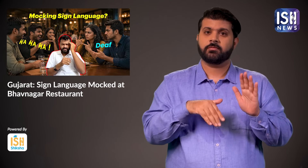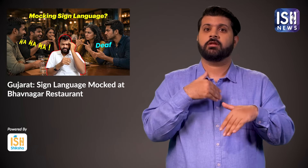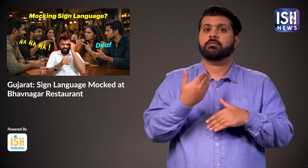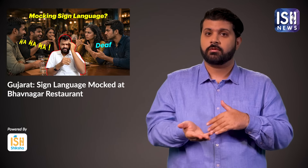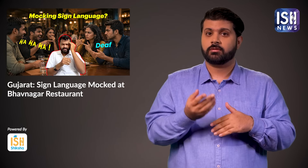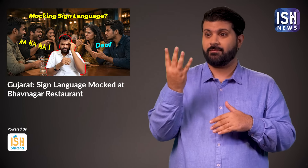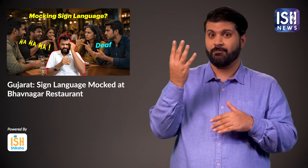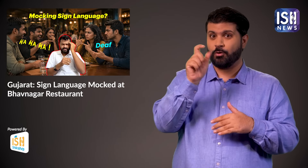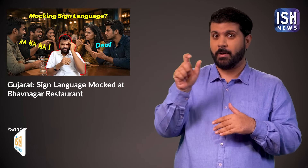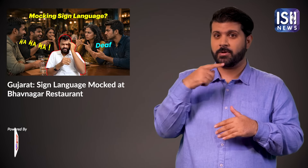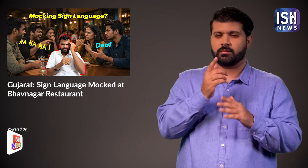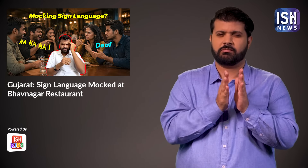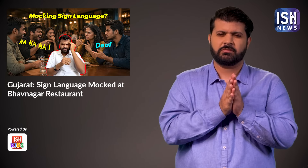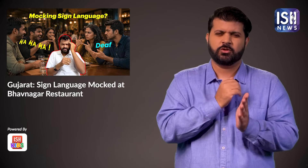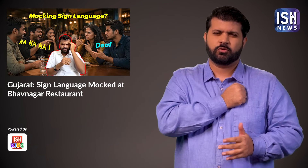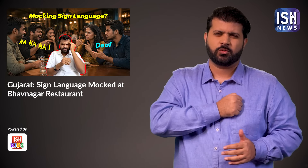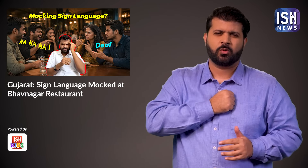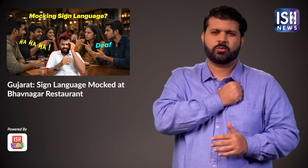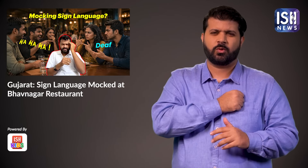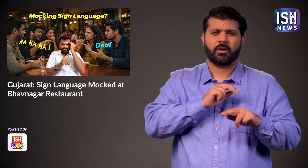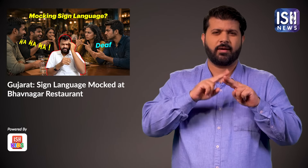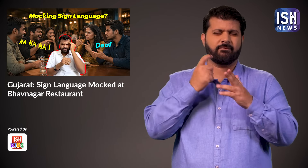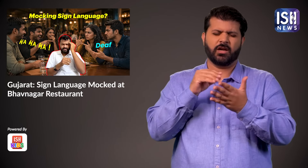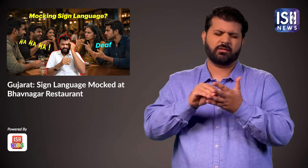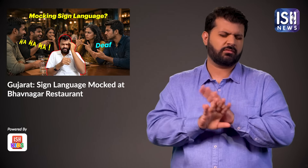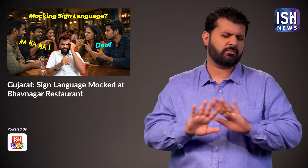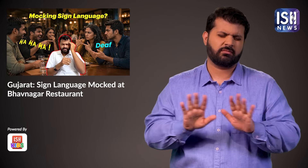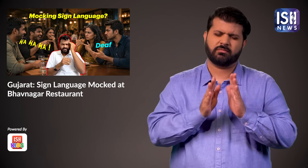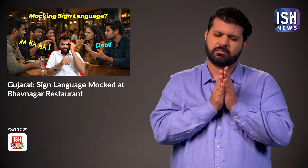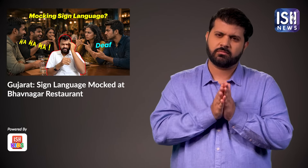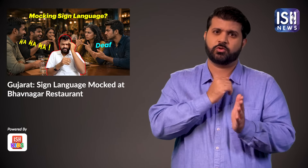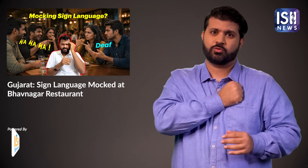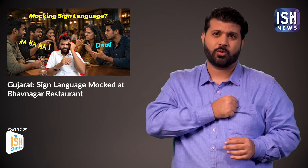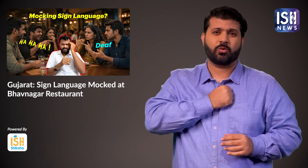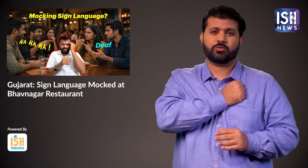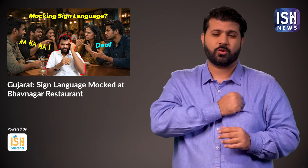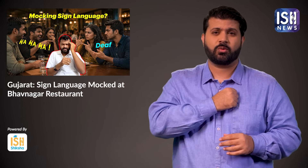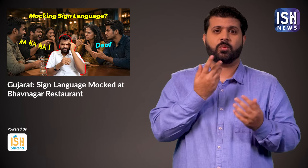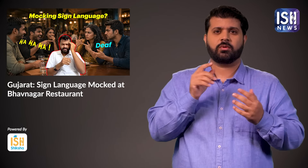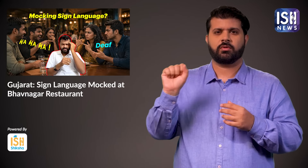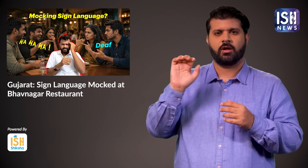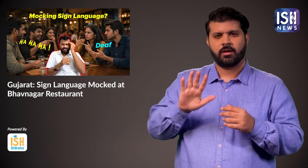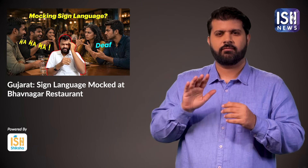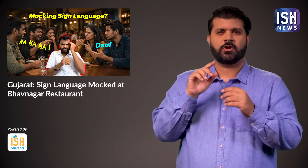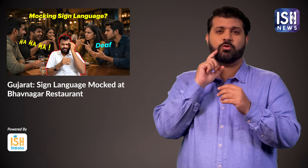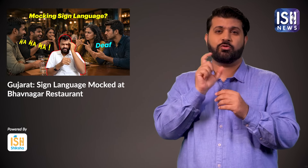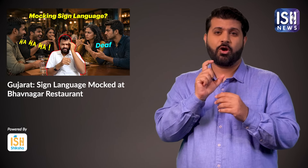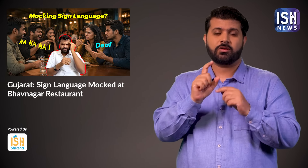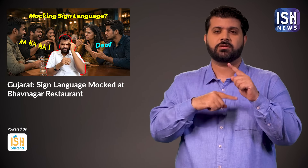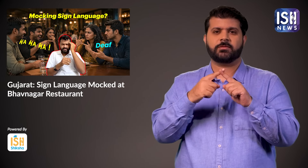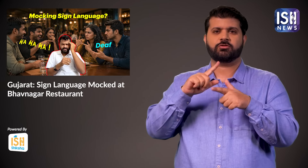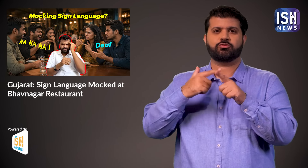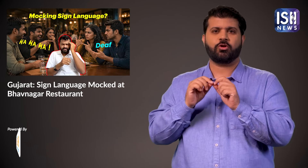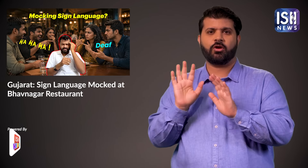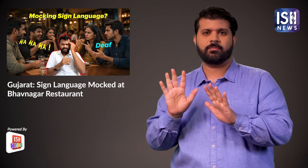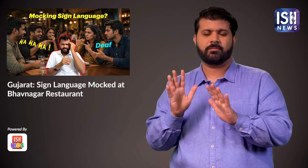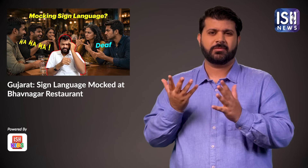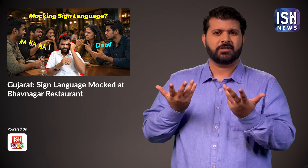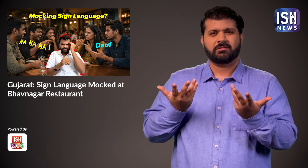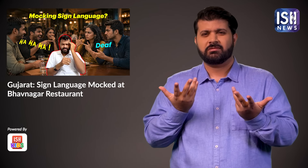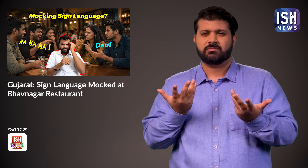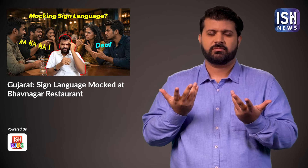The four men apologised, requested leniency, and asked him not to file an FIR, as some were students and others had jobs.